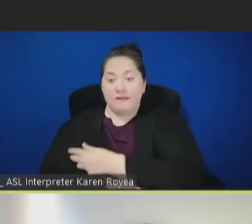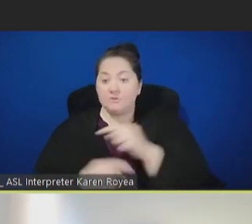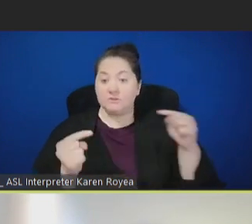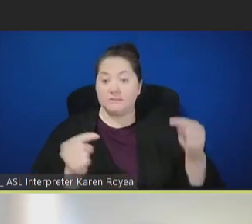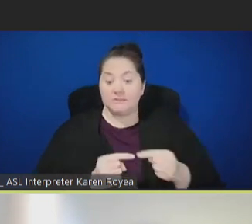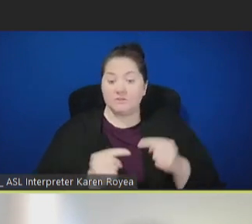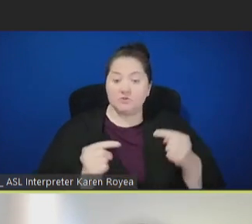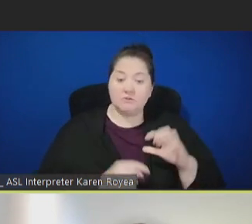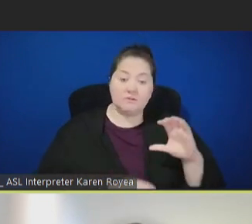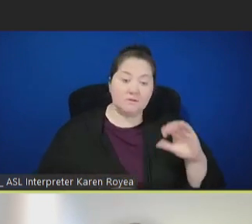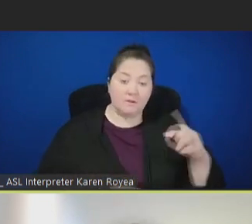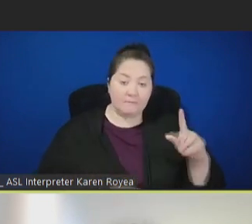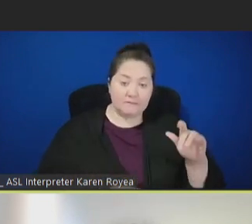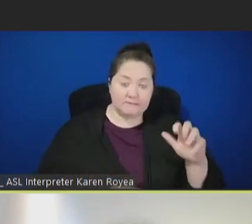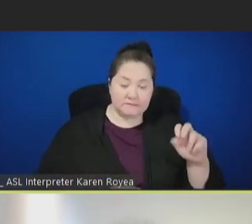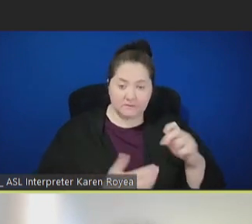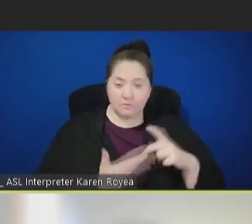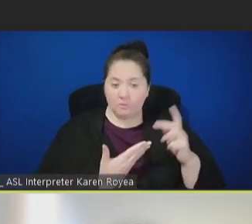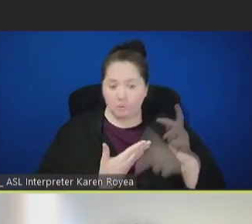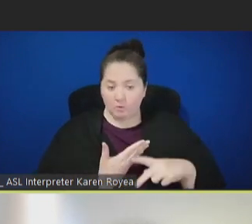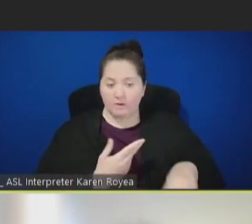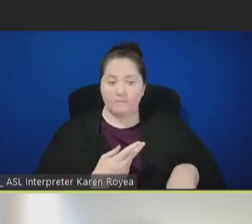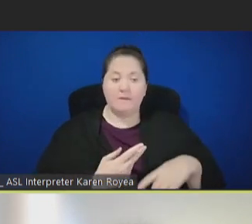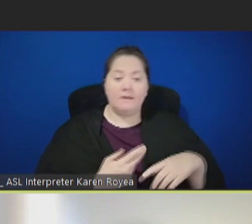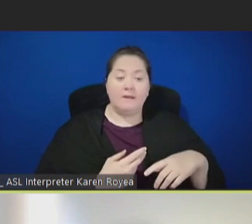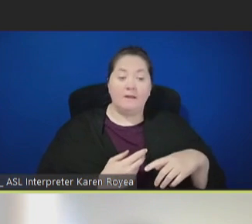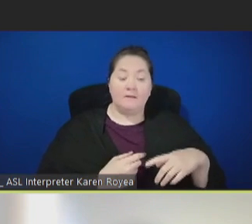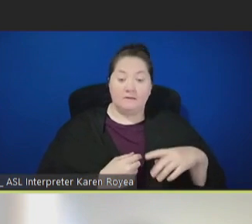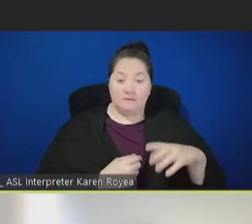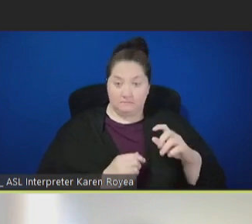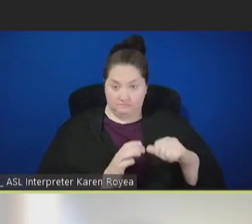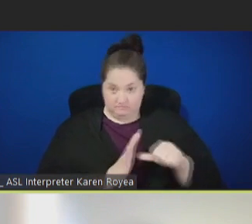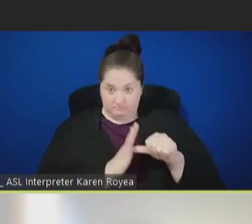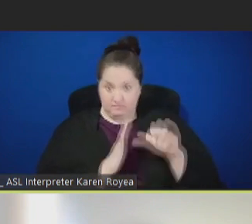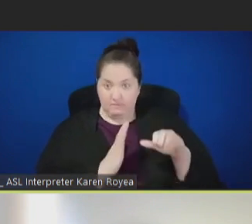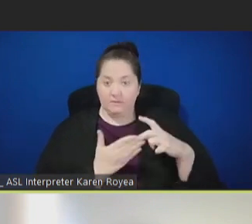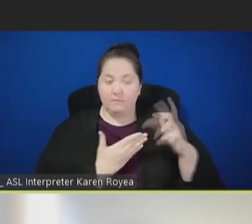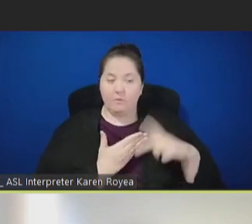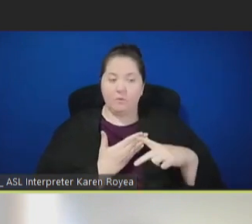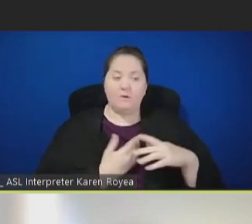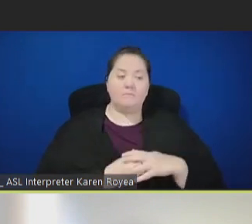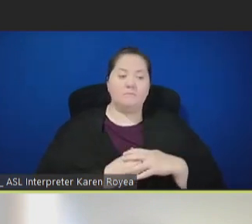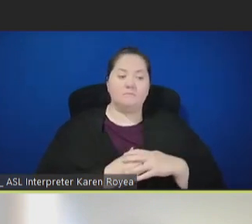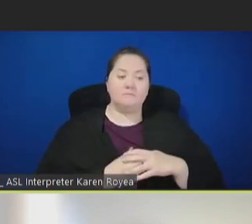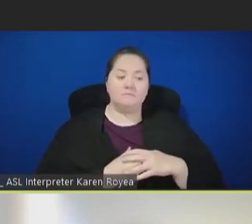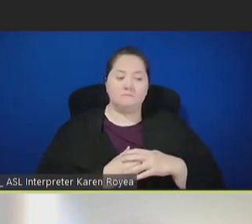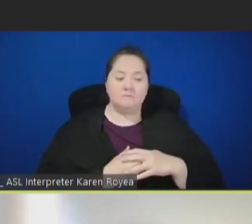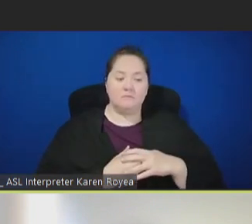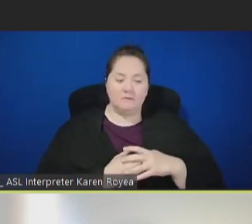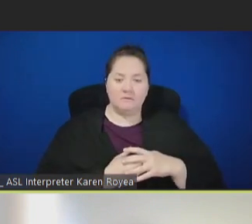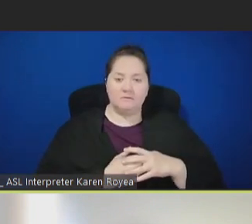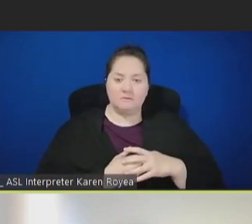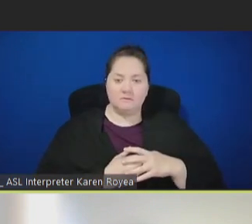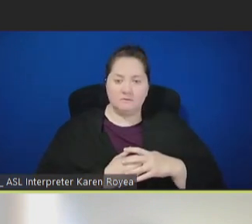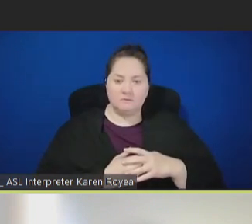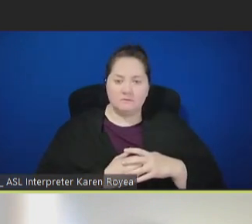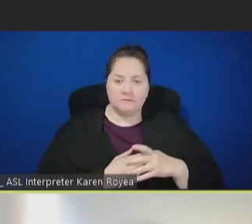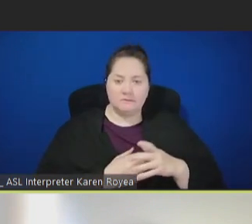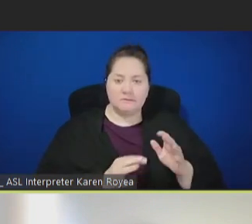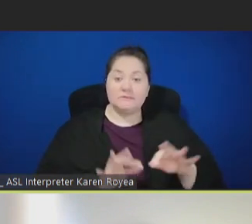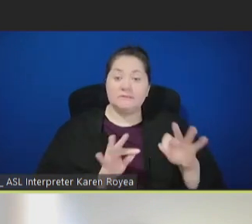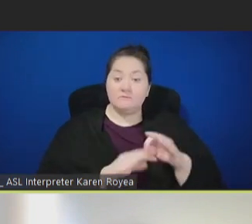Program. And the highlight of that program is that we've done significant improvement